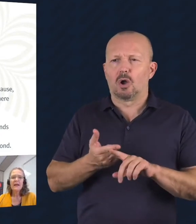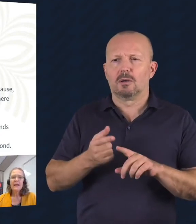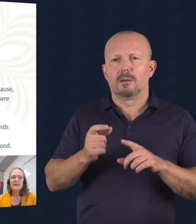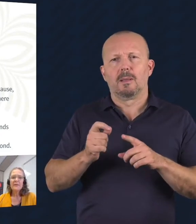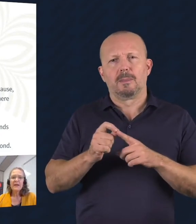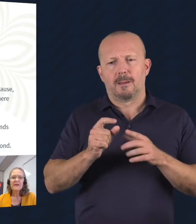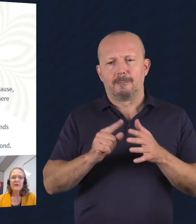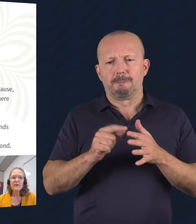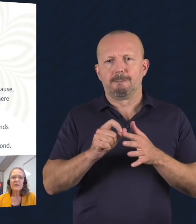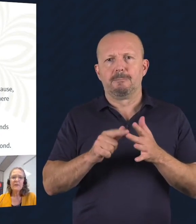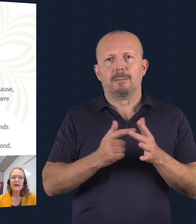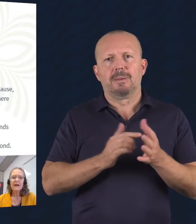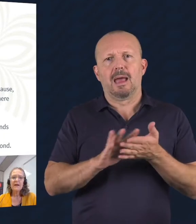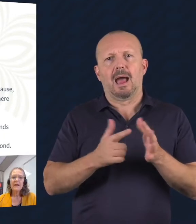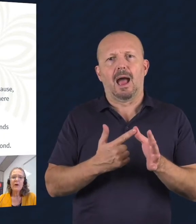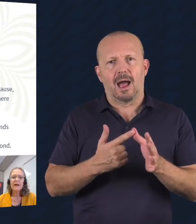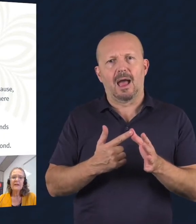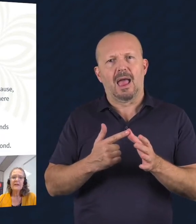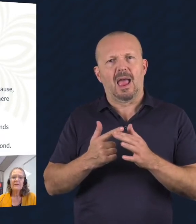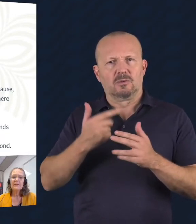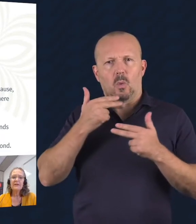and is based on the pepeha and waiata,